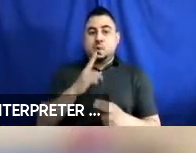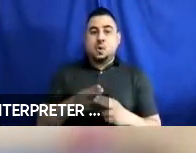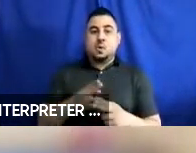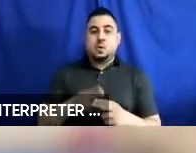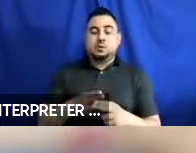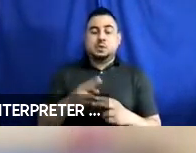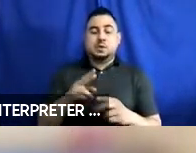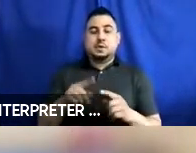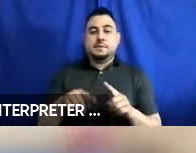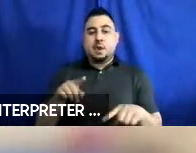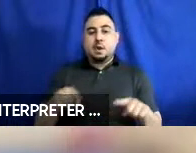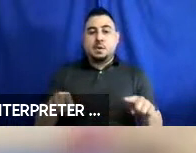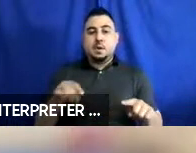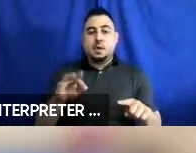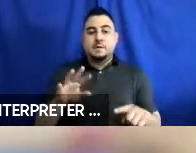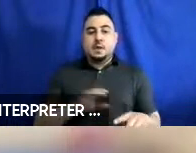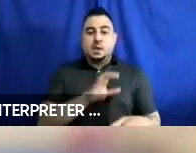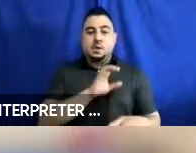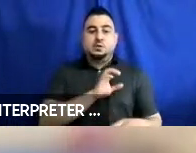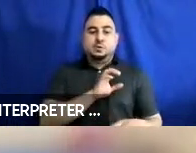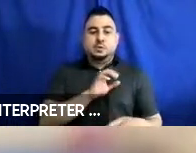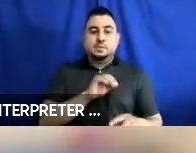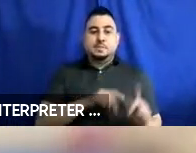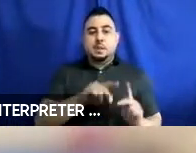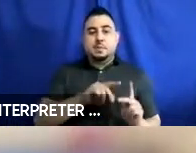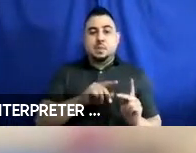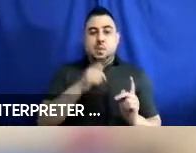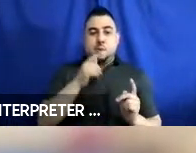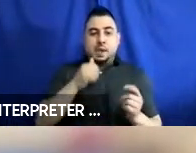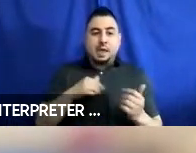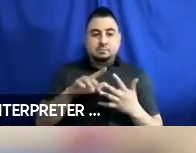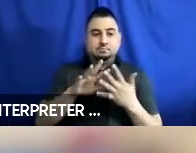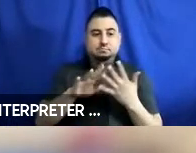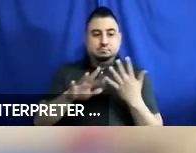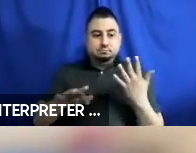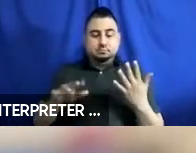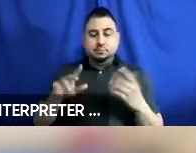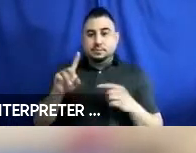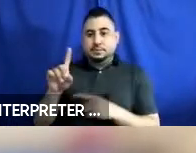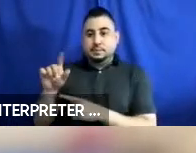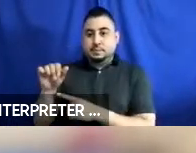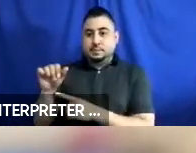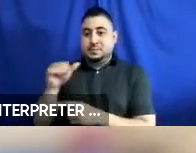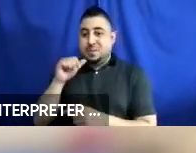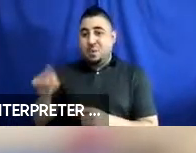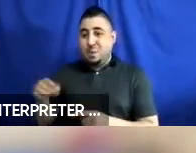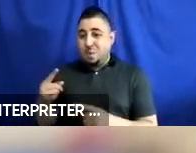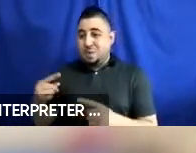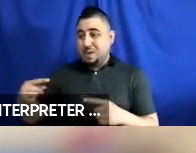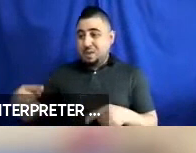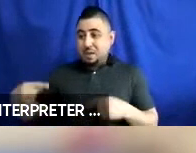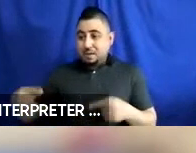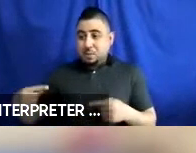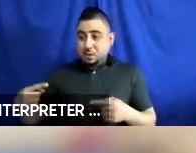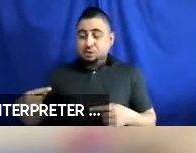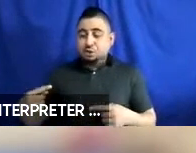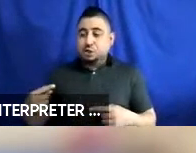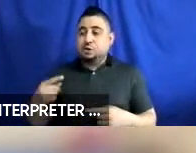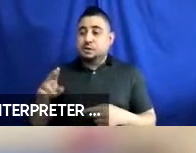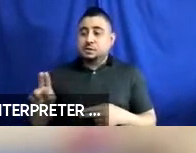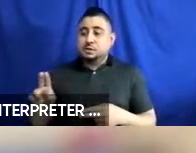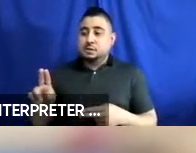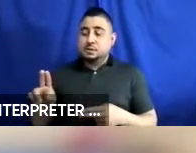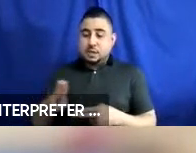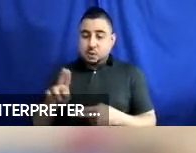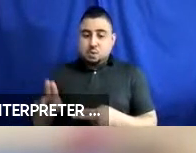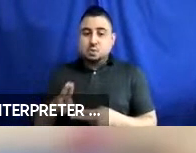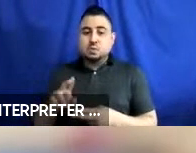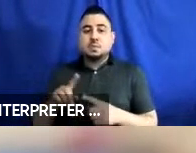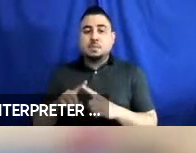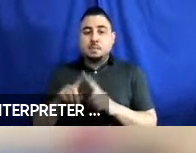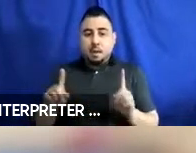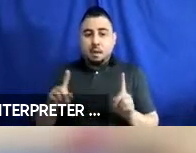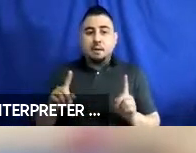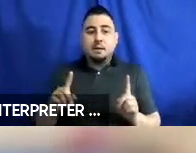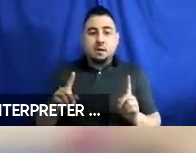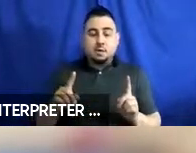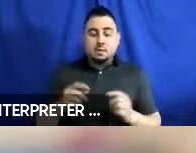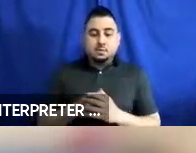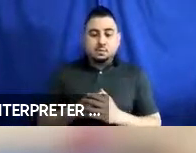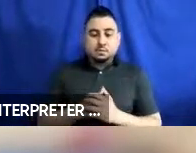of characteristics of people with disabilities, not just the devices that people use, but